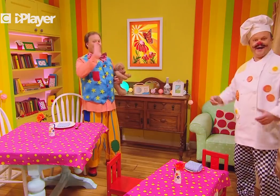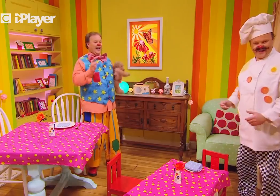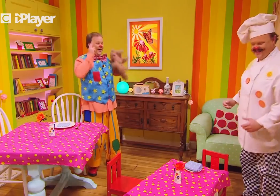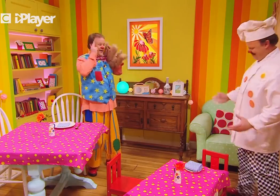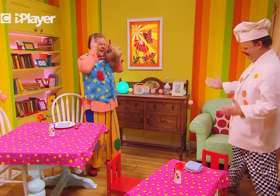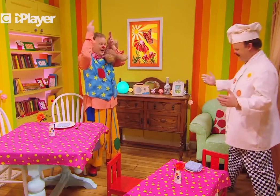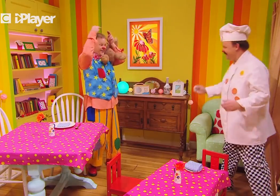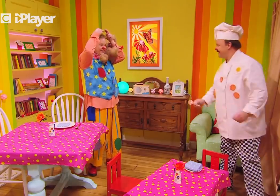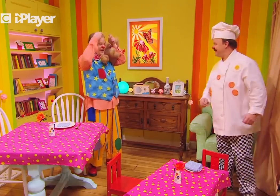hello chef